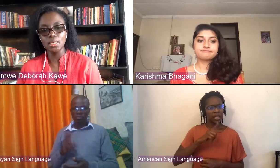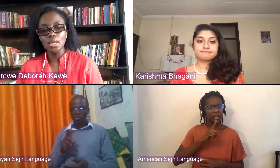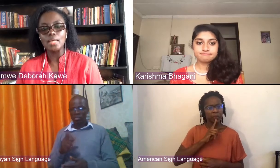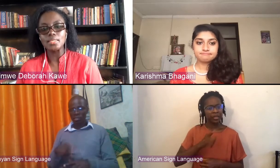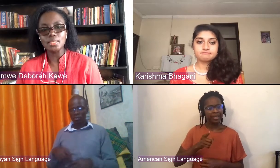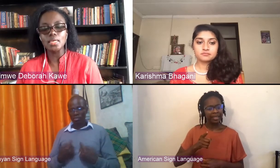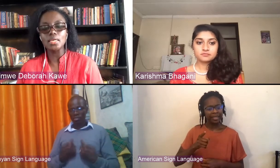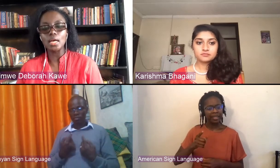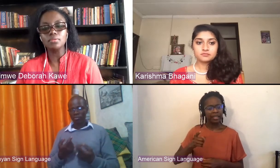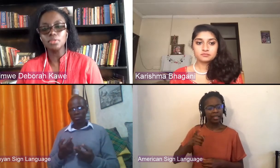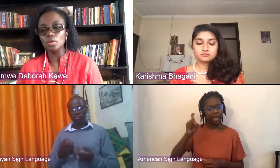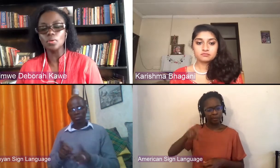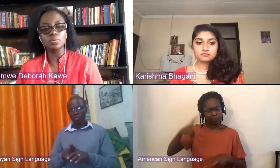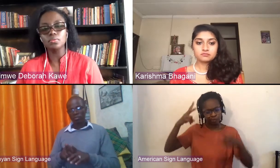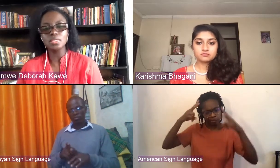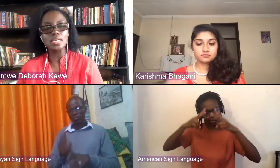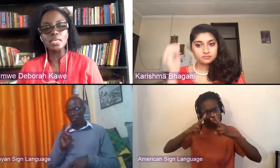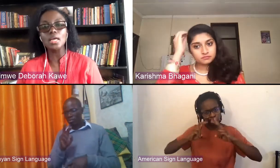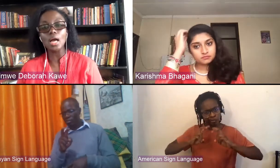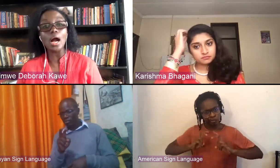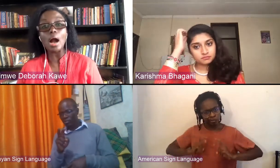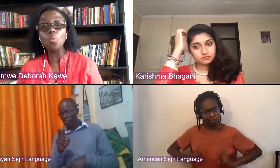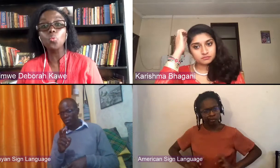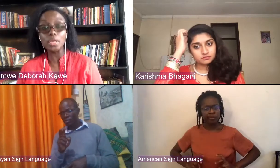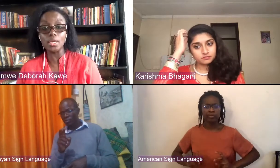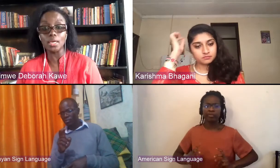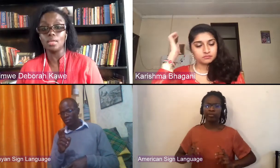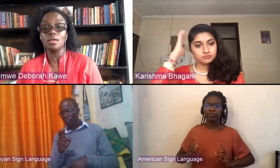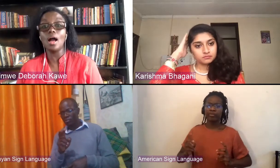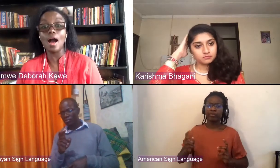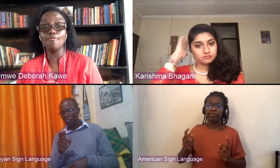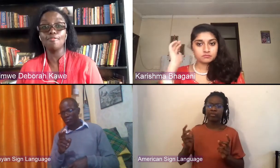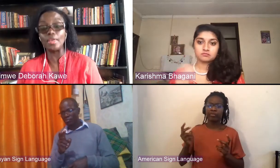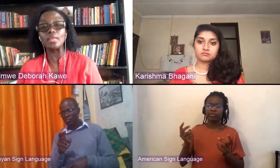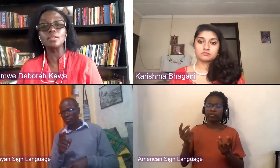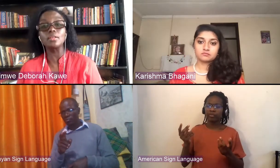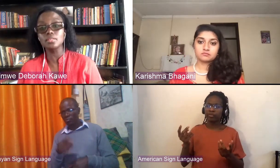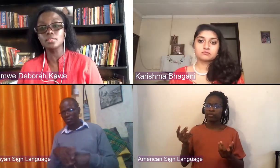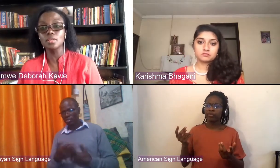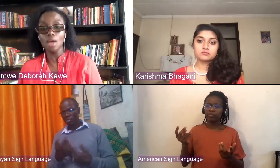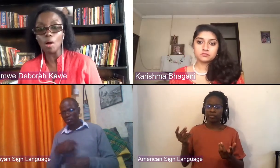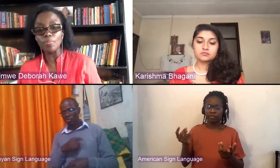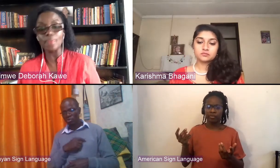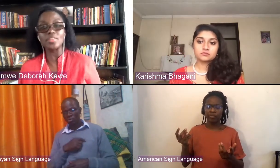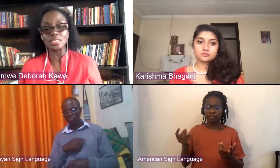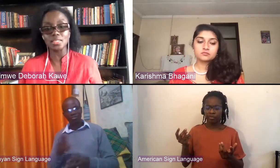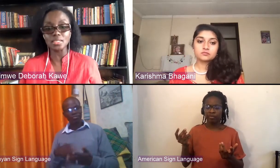and seeing, you know seeing how we have failed our brothers and sisters